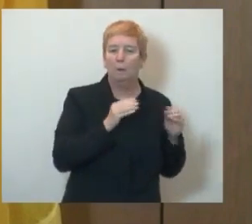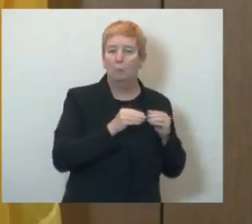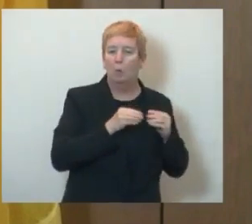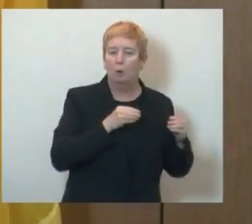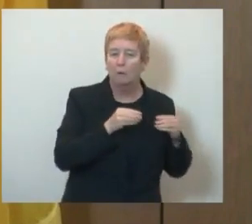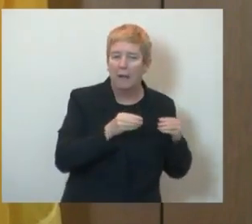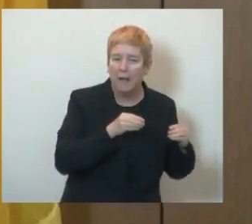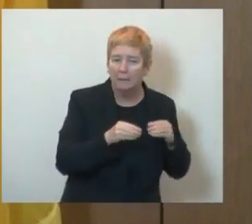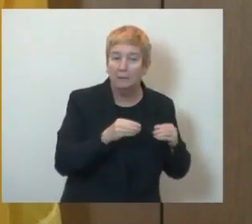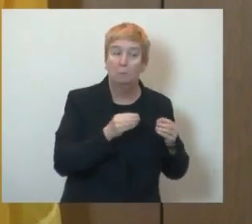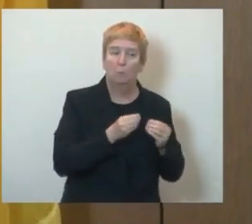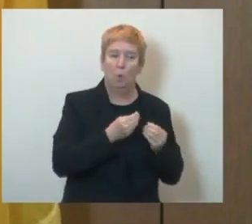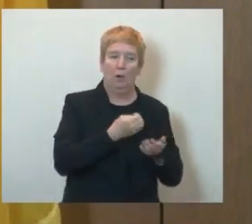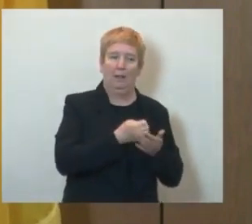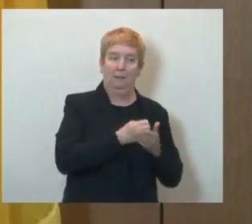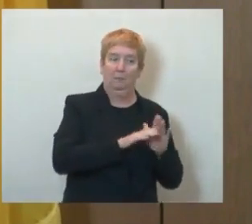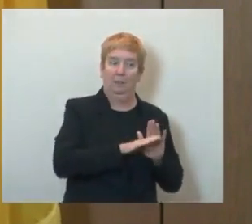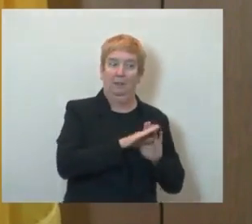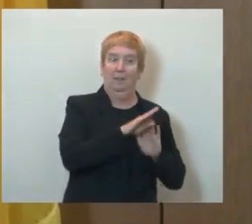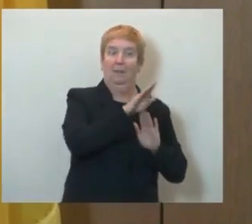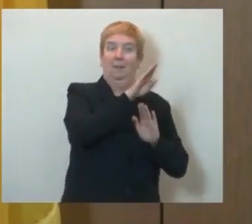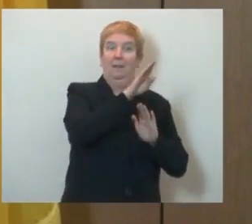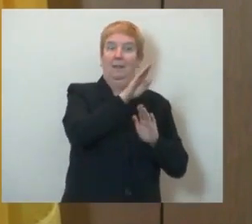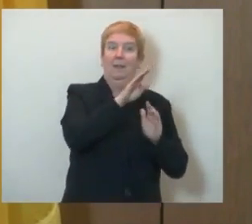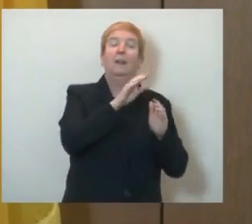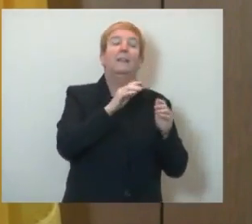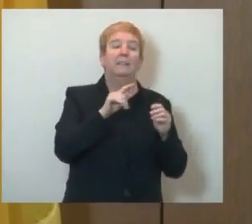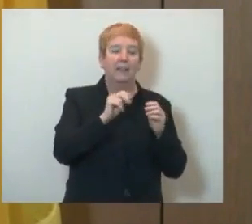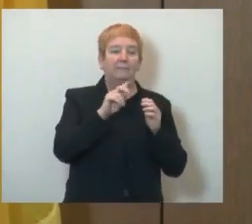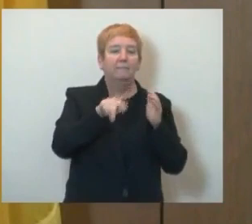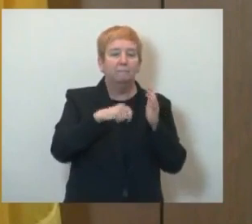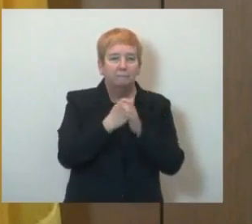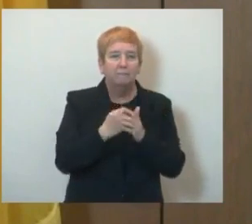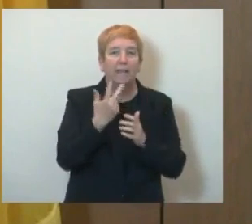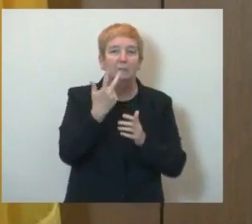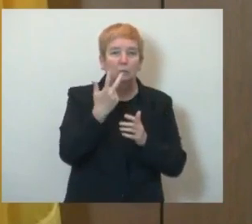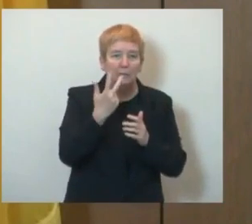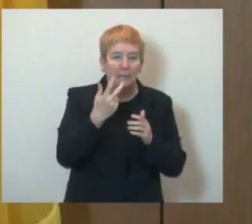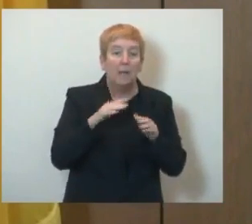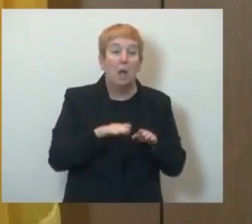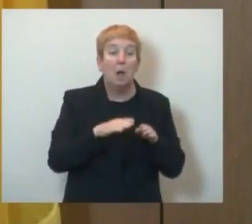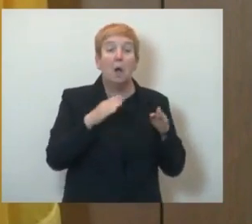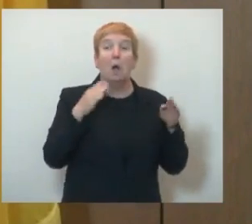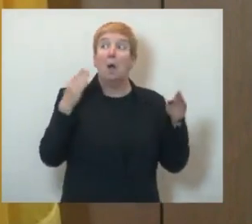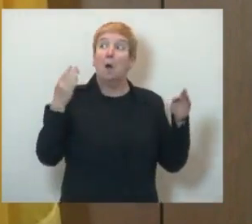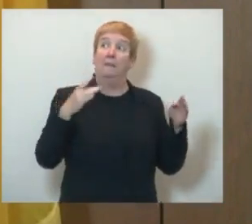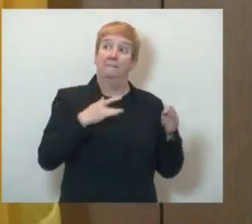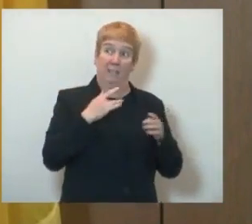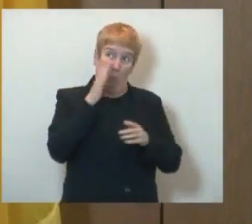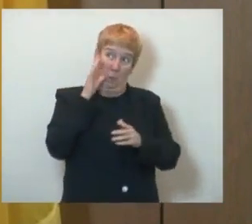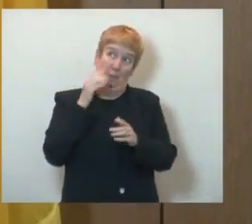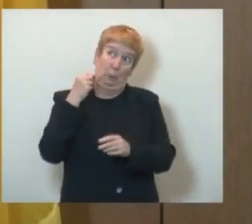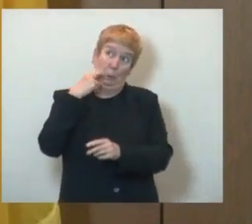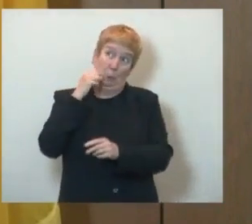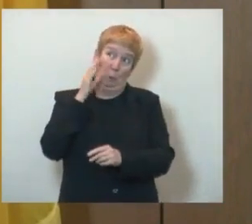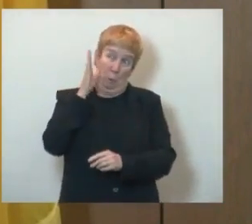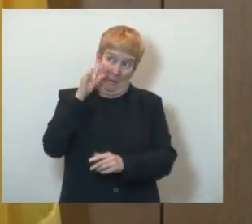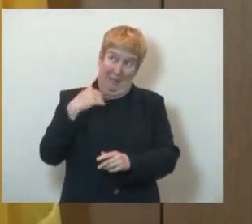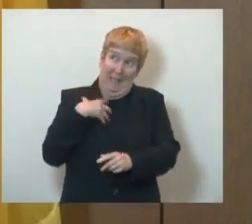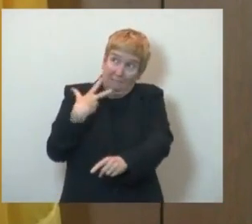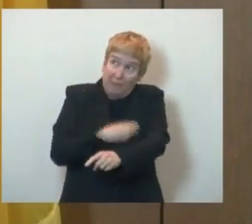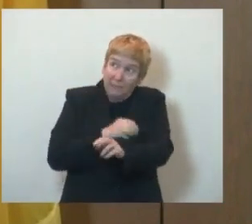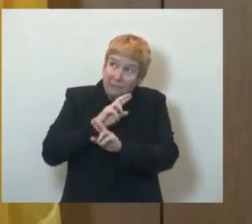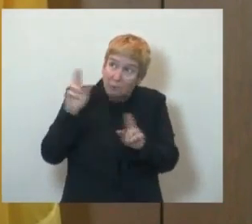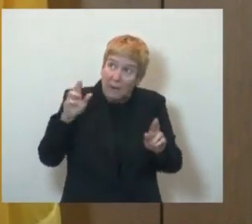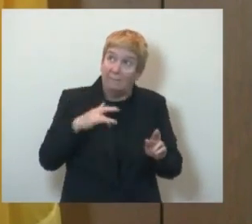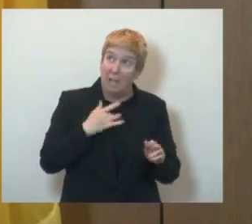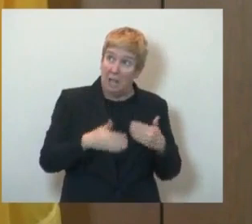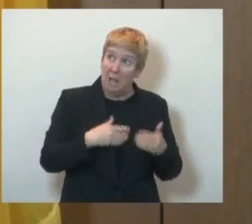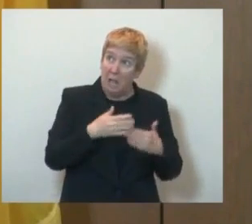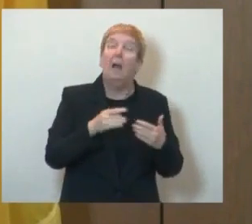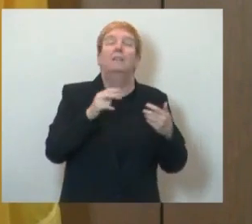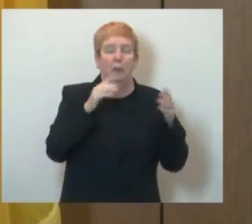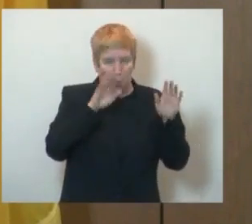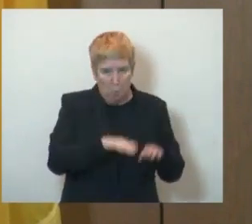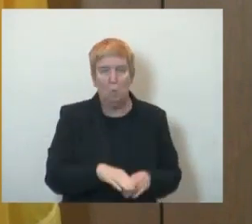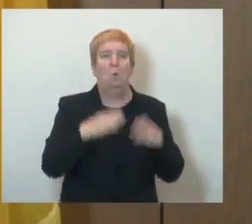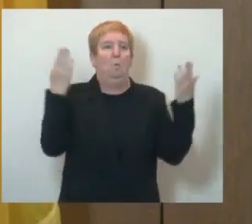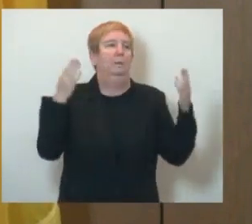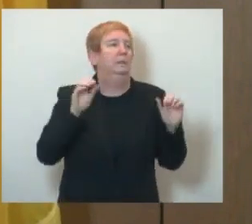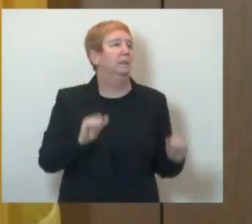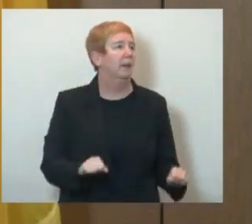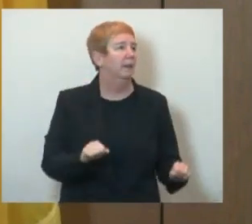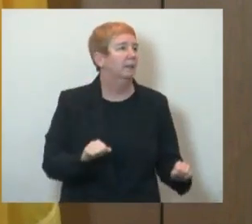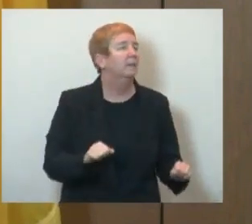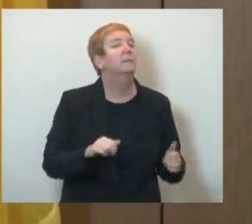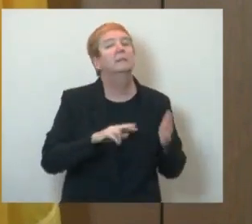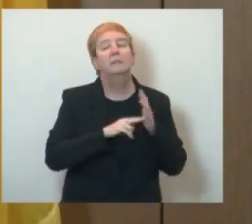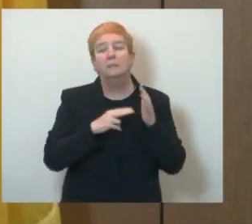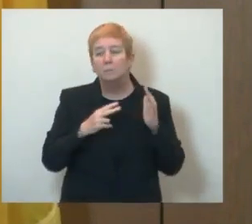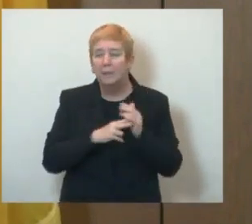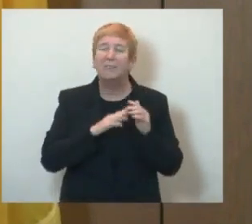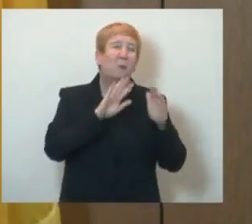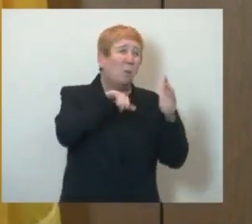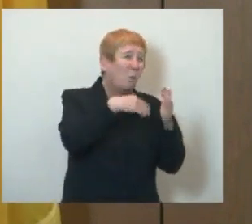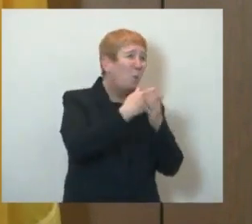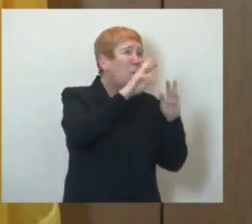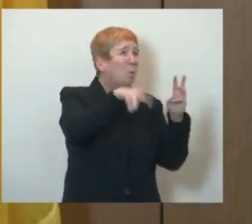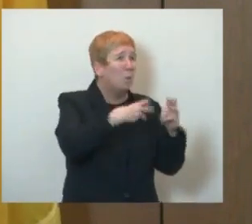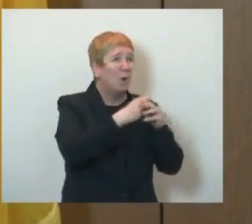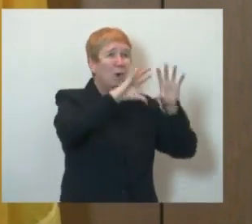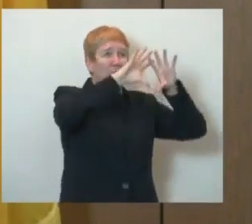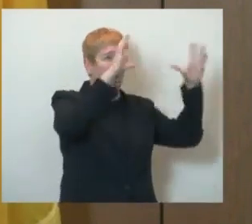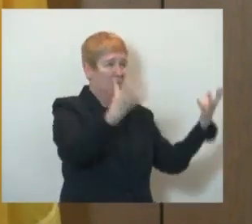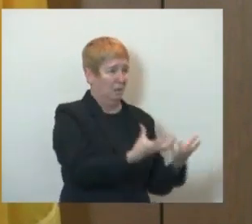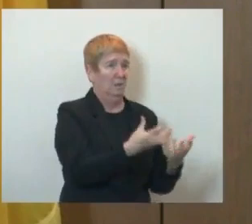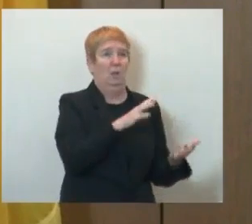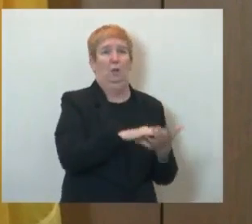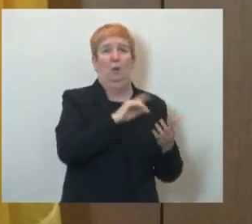SO WE’LL HAVE A PHASE ONE MORE RELAXING PHASE TWO MORE BUSINESSES MORE ECONOMIC RECOVERY PHASE 3 MEANS WE’RE CLOSING IN ON A VACCINE AND WE FEEL LIKE IT’S COMPLETELY BACK